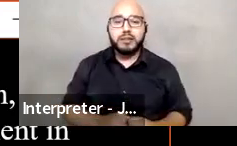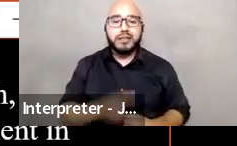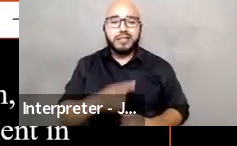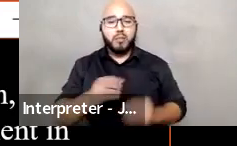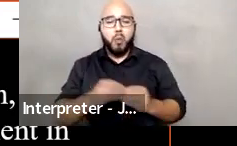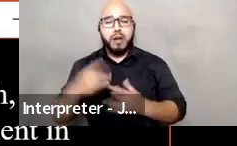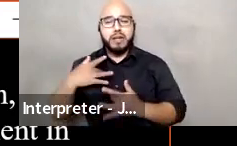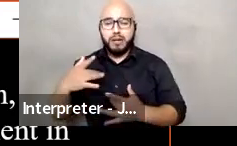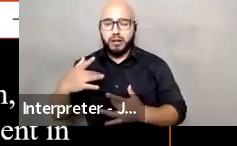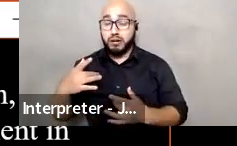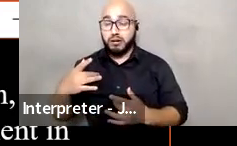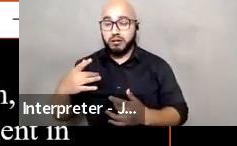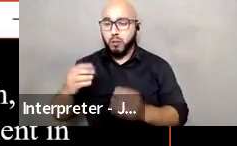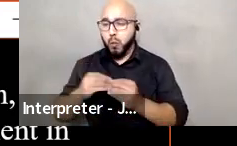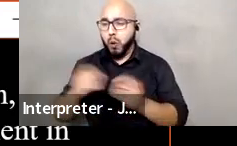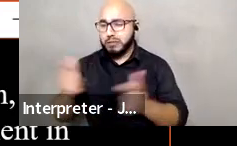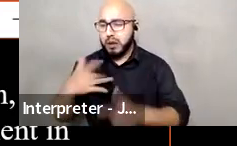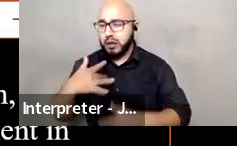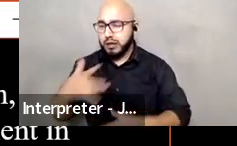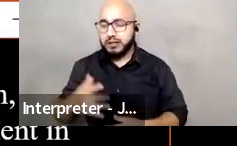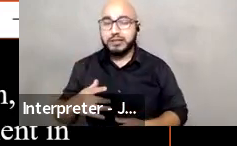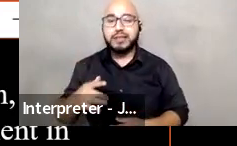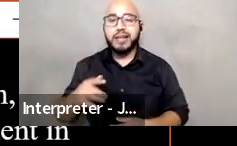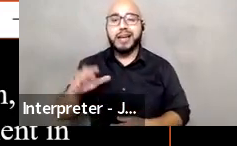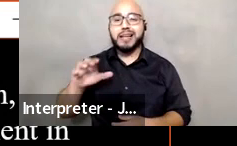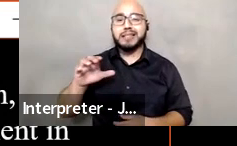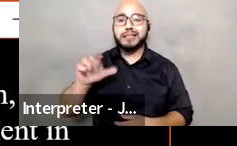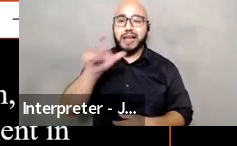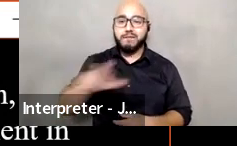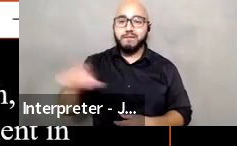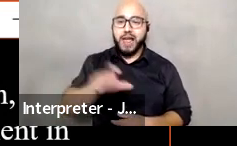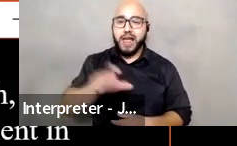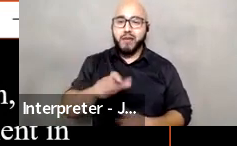Usually, this is Confederate veteran. Wiley Nash talking about